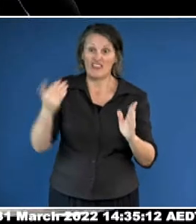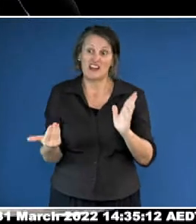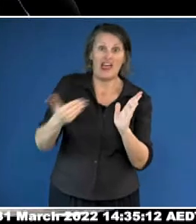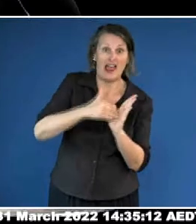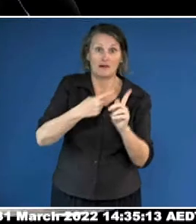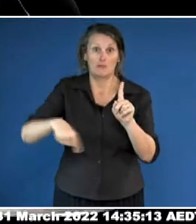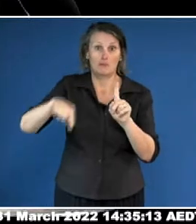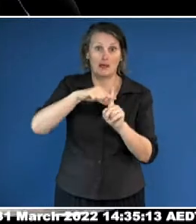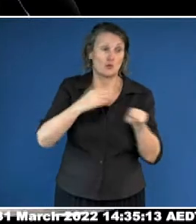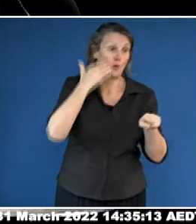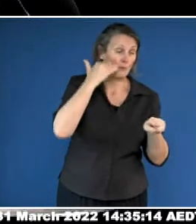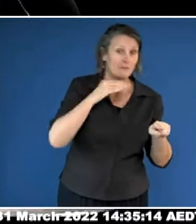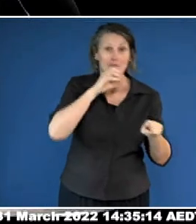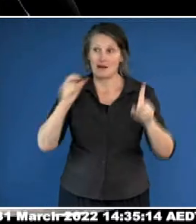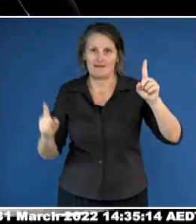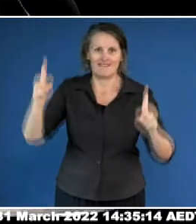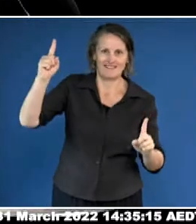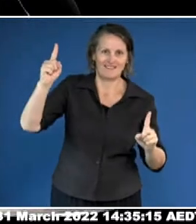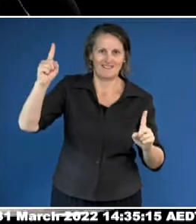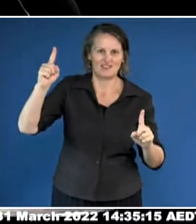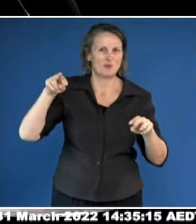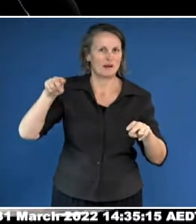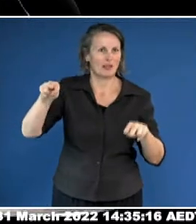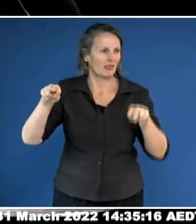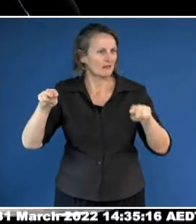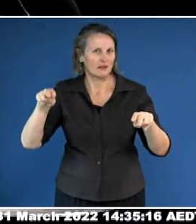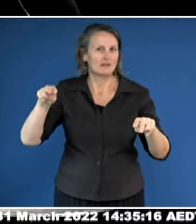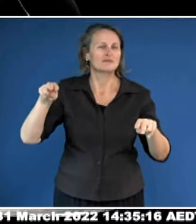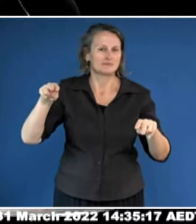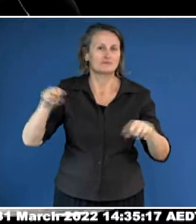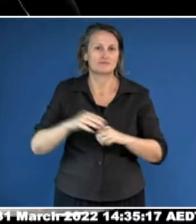It is. MS EASTMAN: So if people want to have a look at that, they can search that up. TESS MOODIE: Yep. And it is on Our Watch's website.